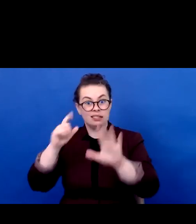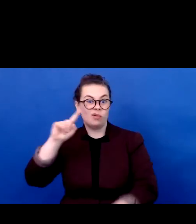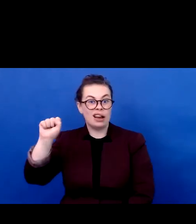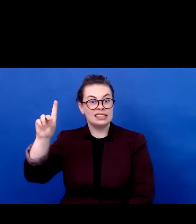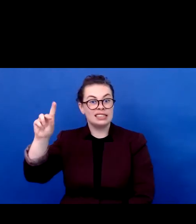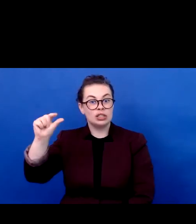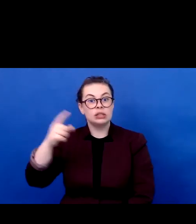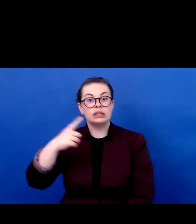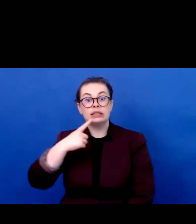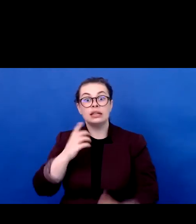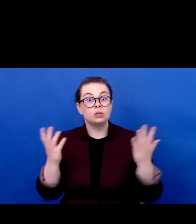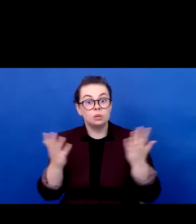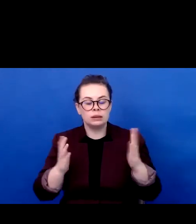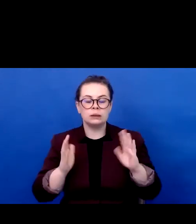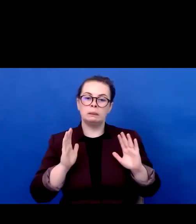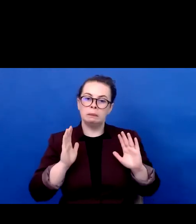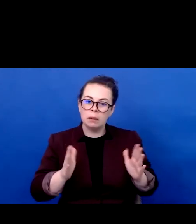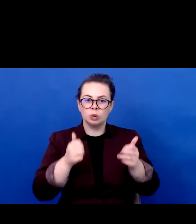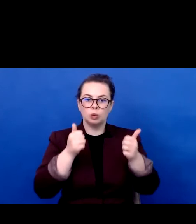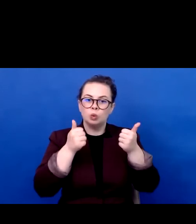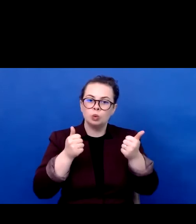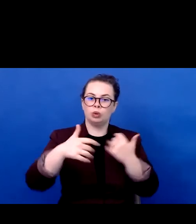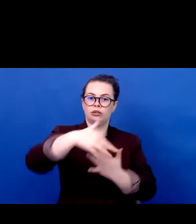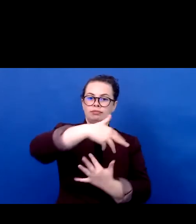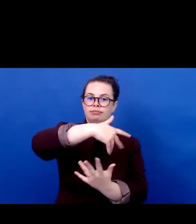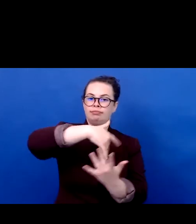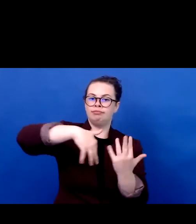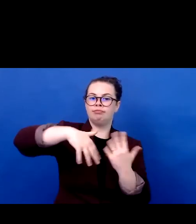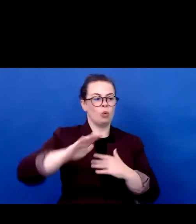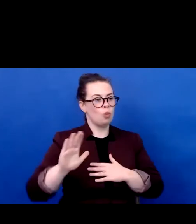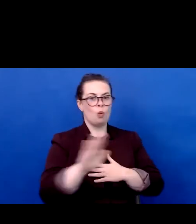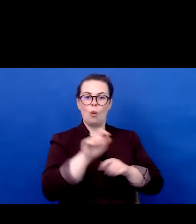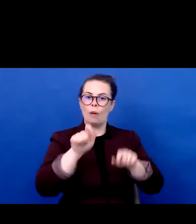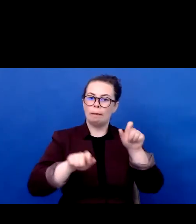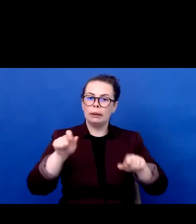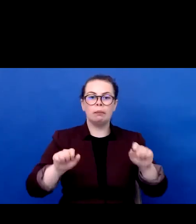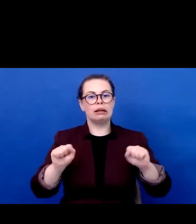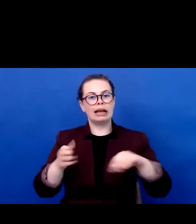inclusive society for sustainable developments to provide access to justice for all and build